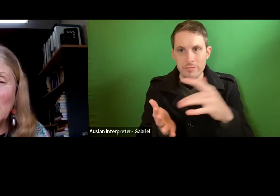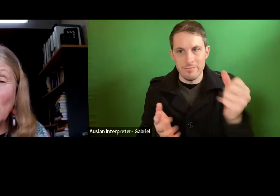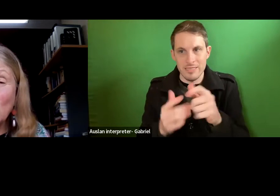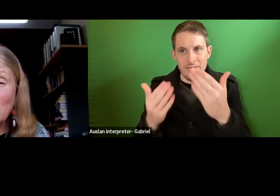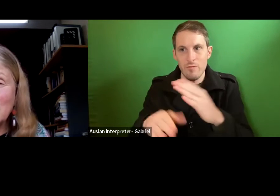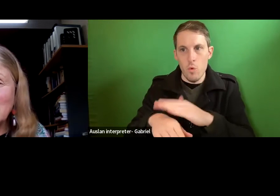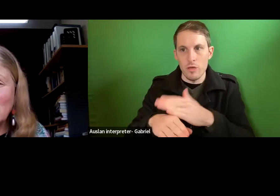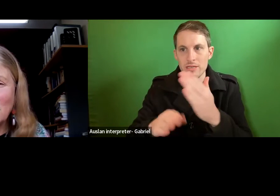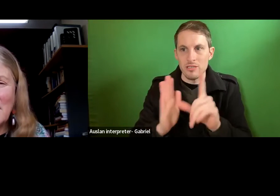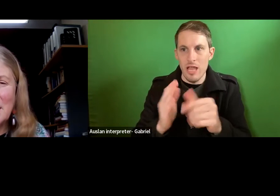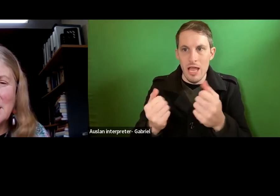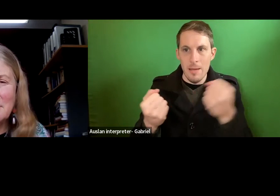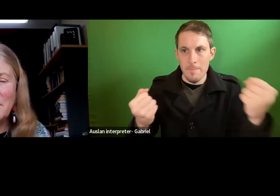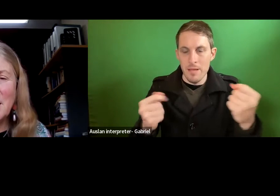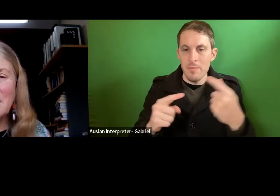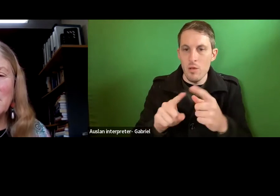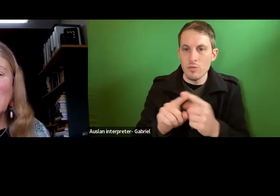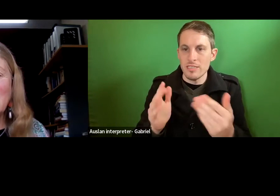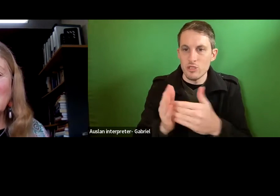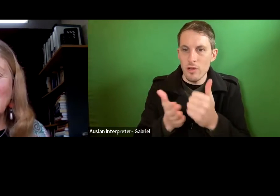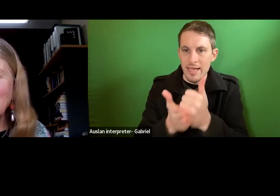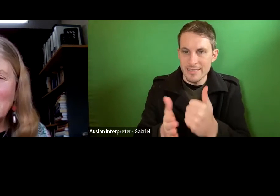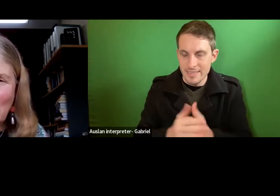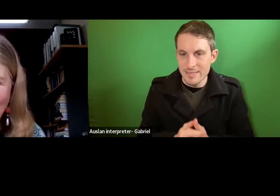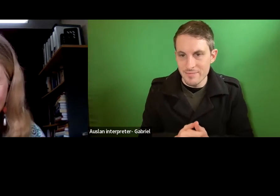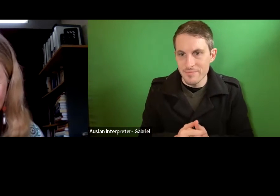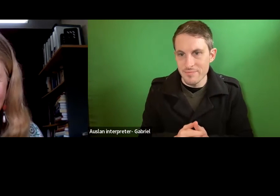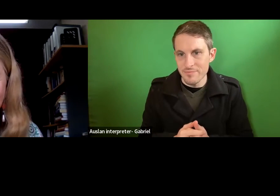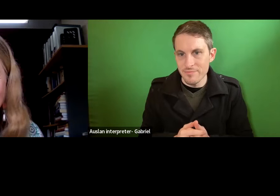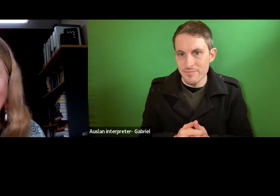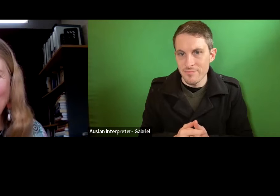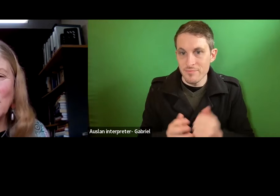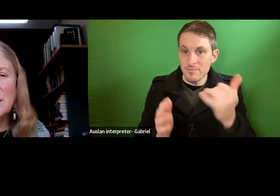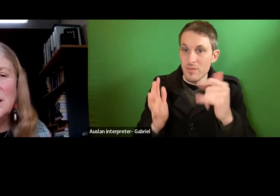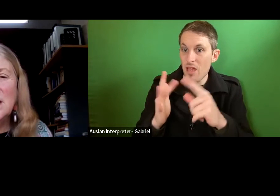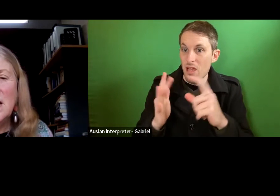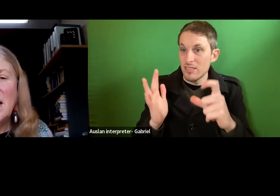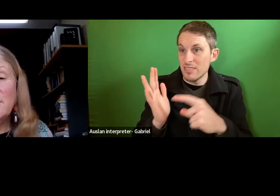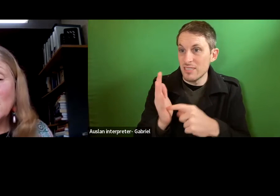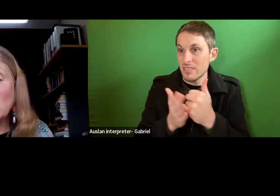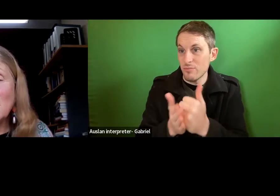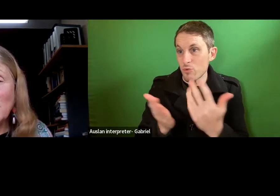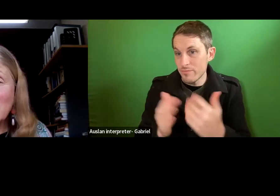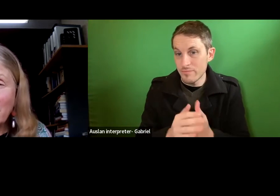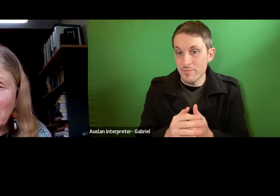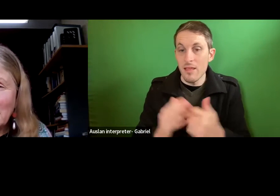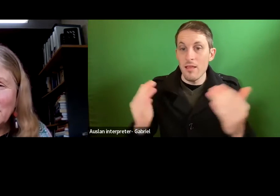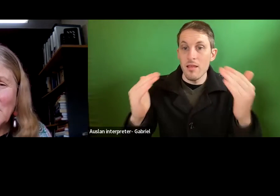along with some additional aids of some kind, perhaps ICTs support. And for students with severe